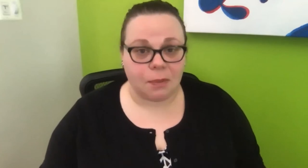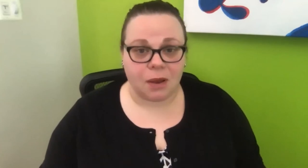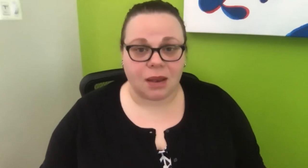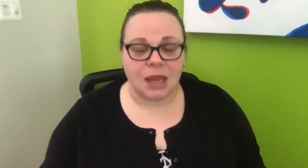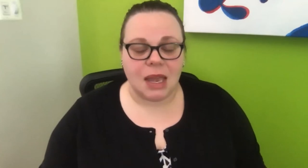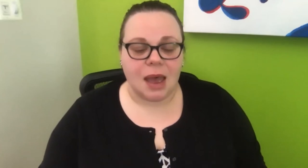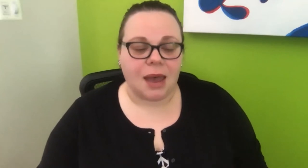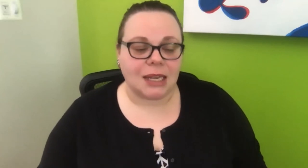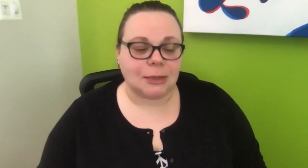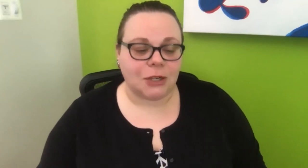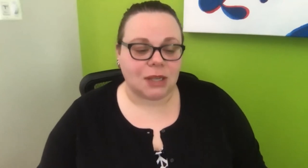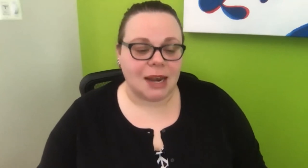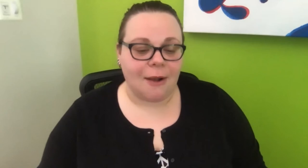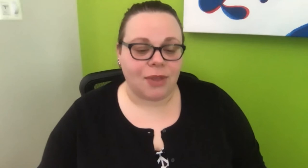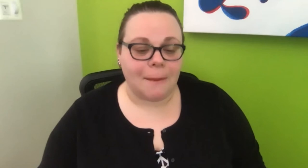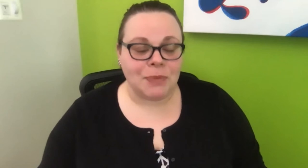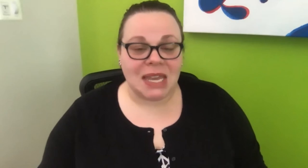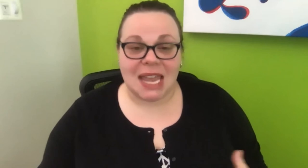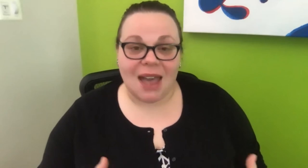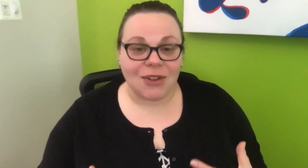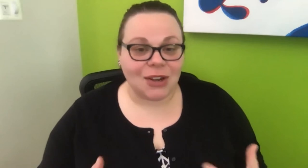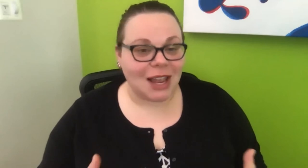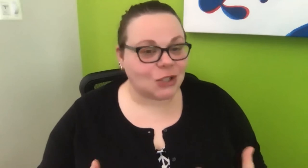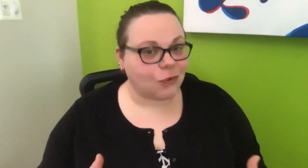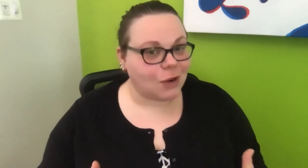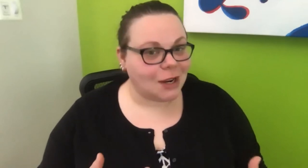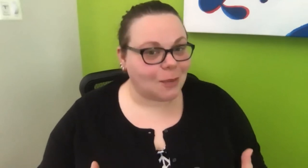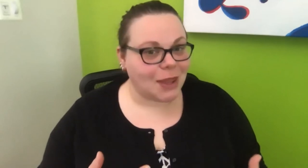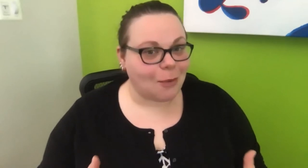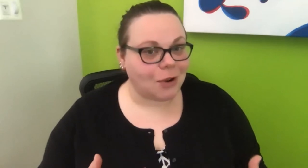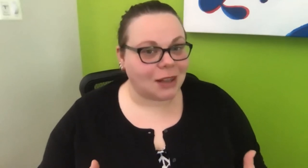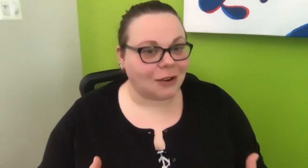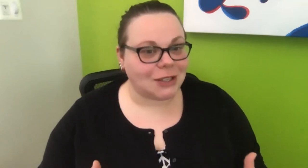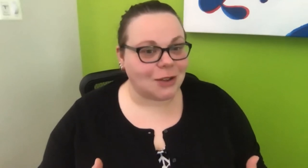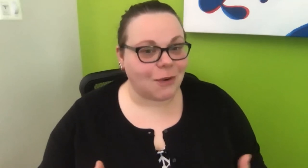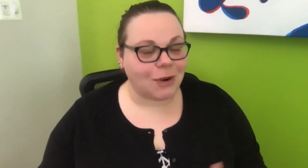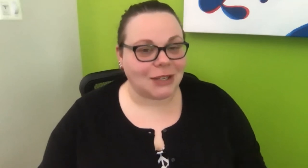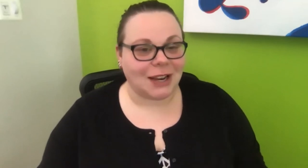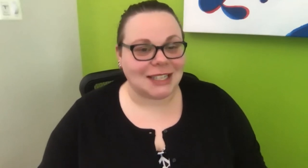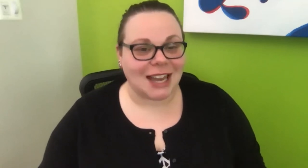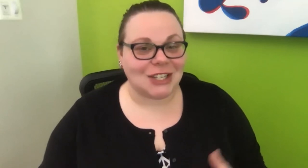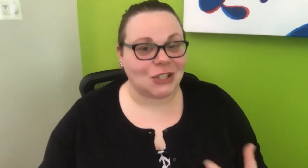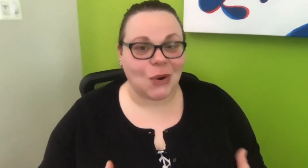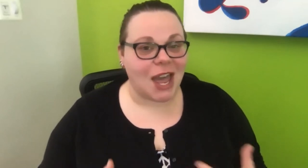Especially now that they have a little extra freedom without preclearance under the Voting Rights Act to just go ahead and do that.